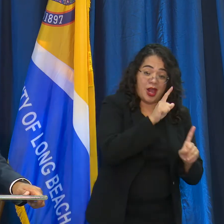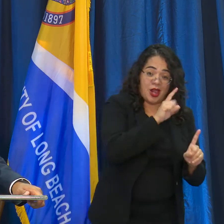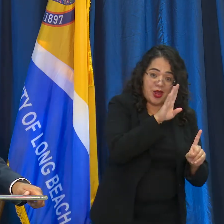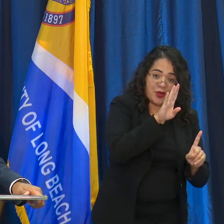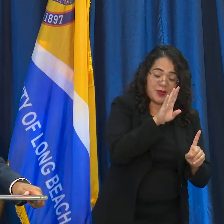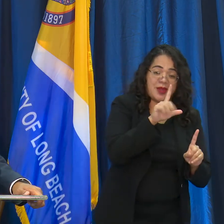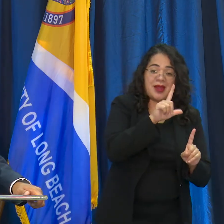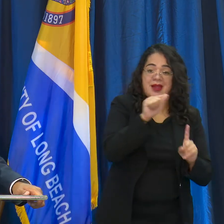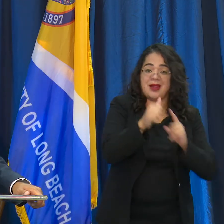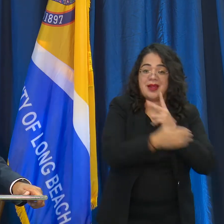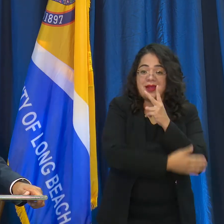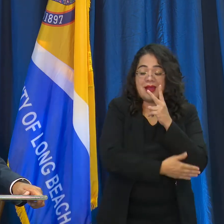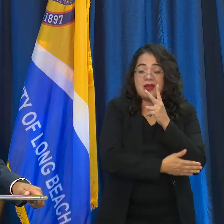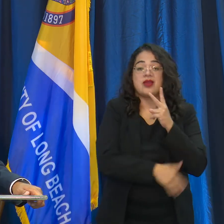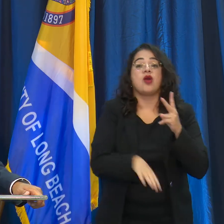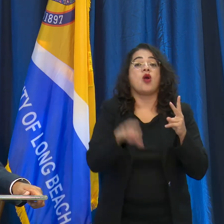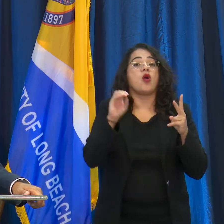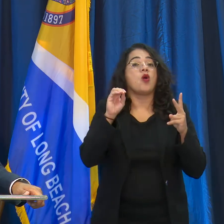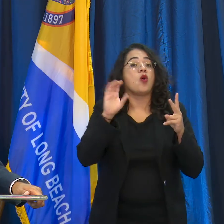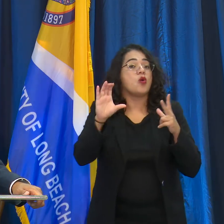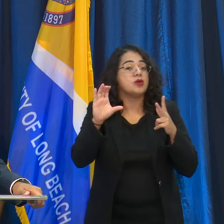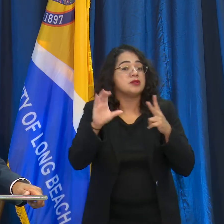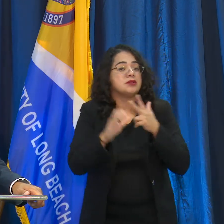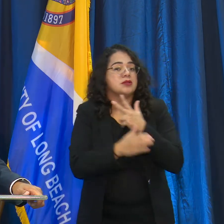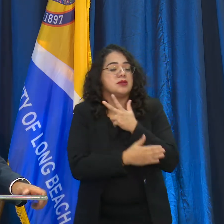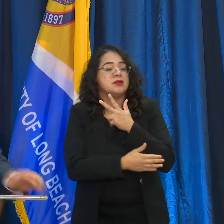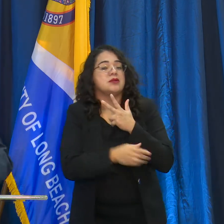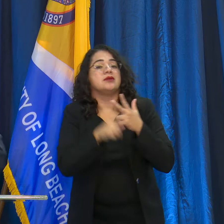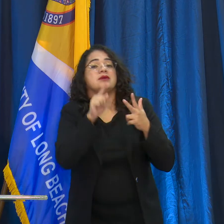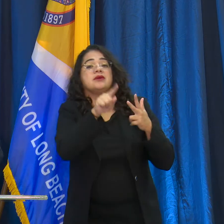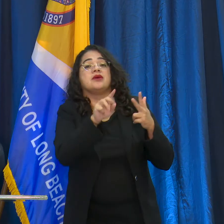impact Orange County and Riverside and San Diego and all